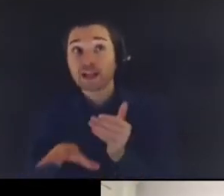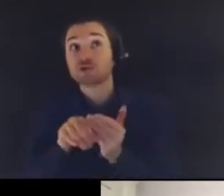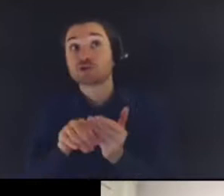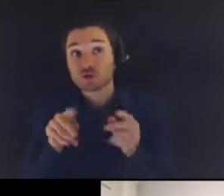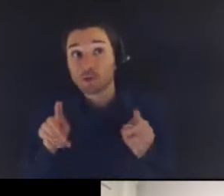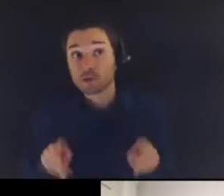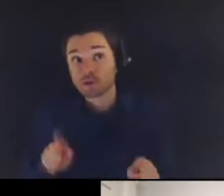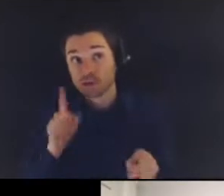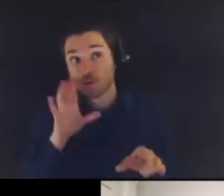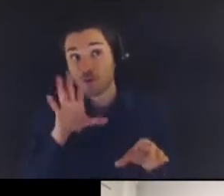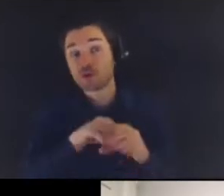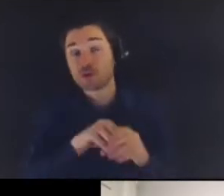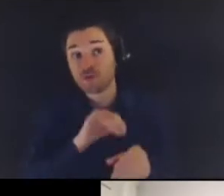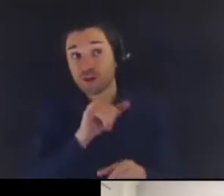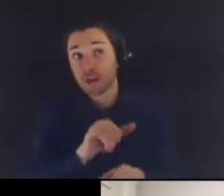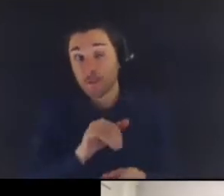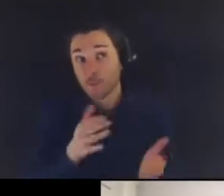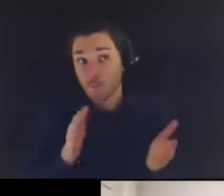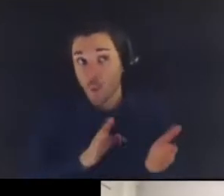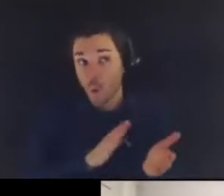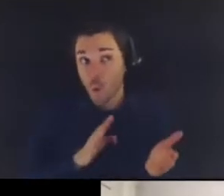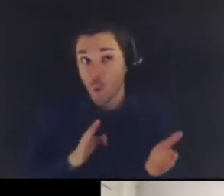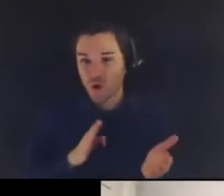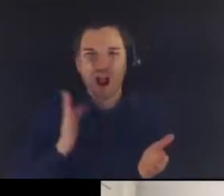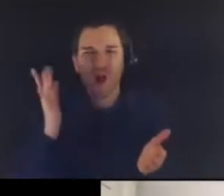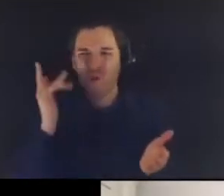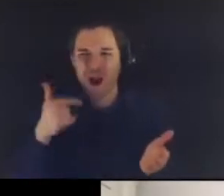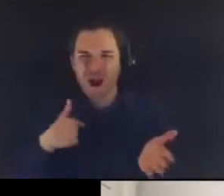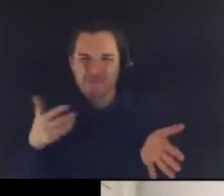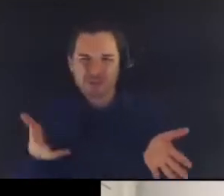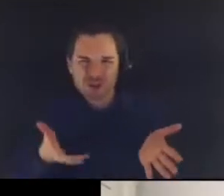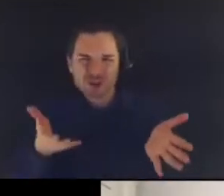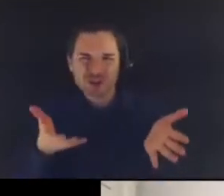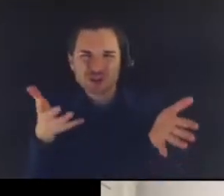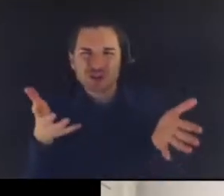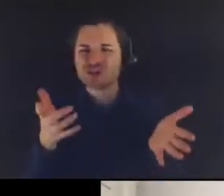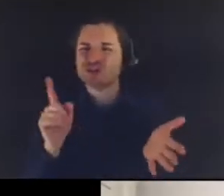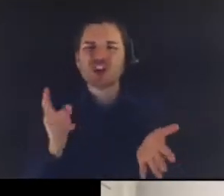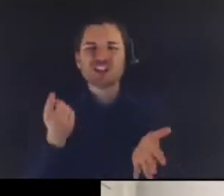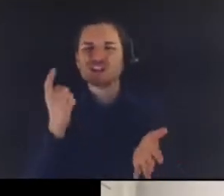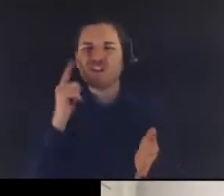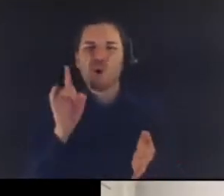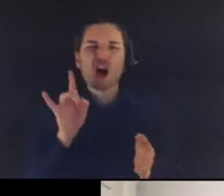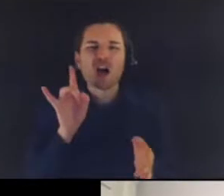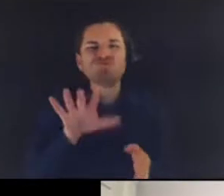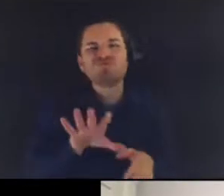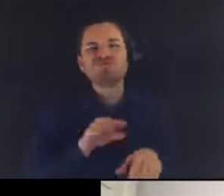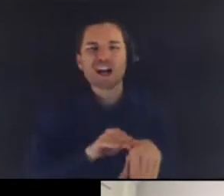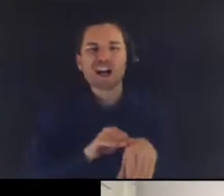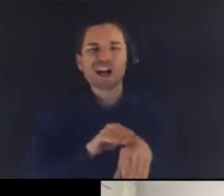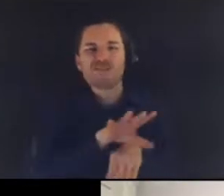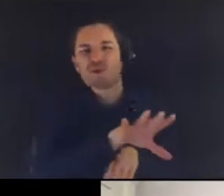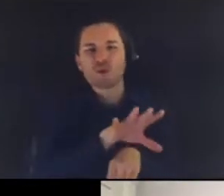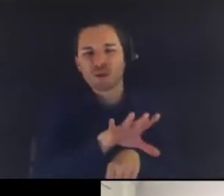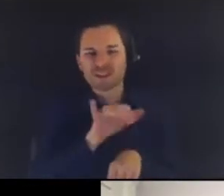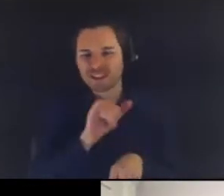And the reasons why I push for these things is just to influence the decisions and some